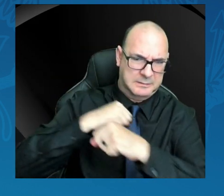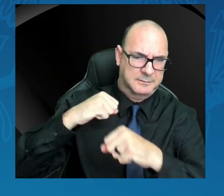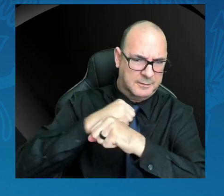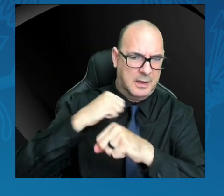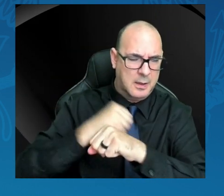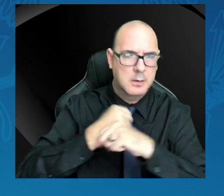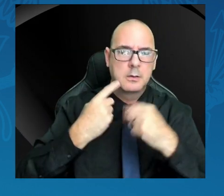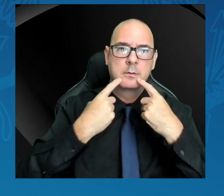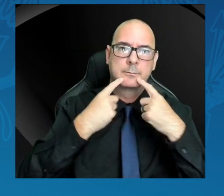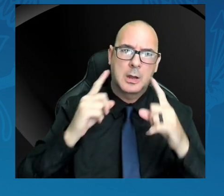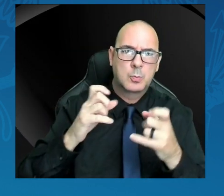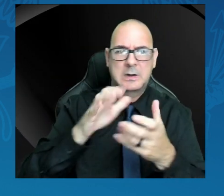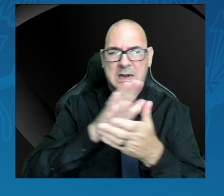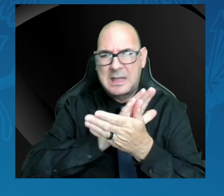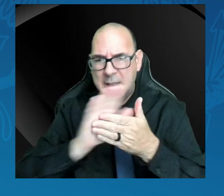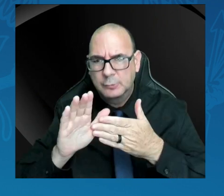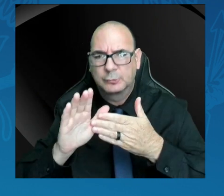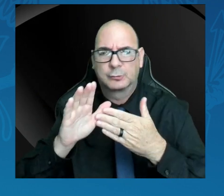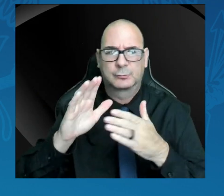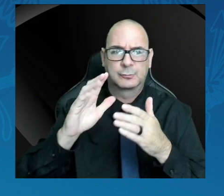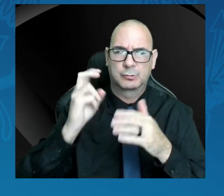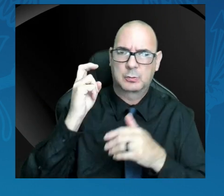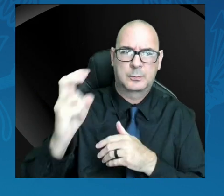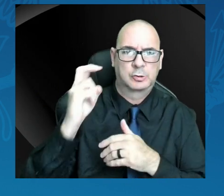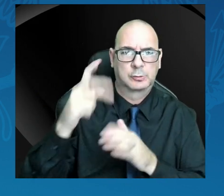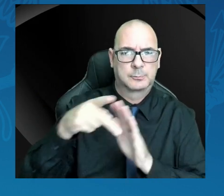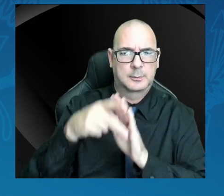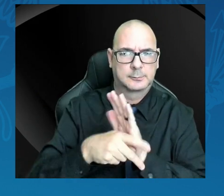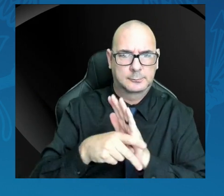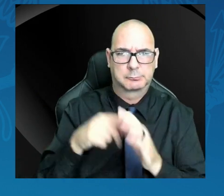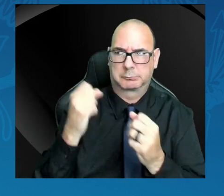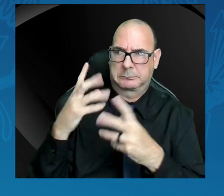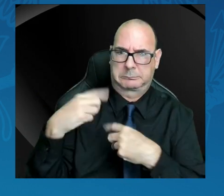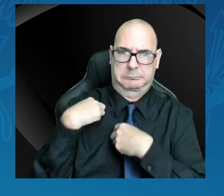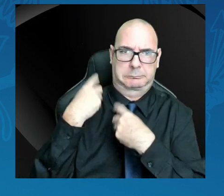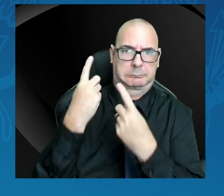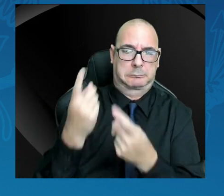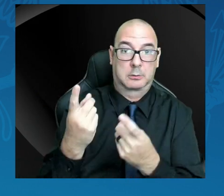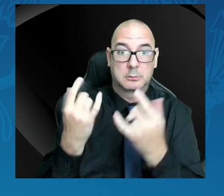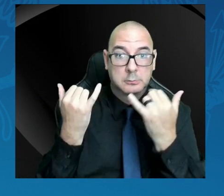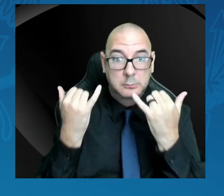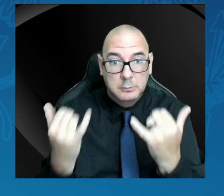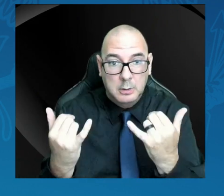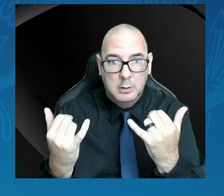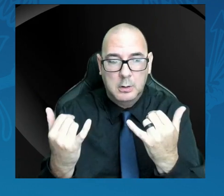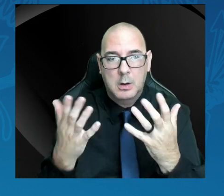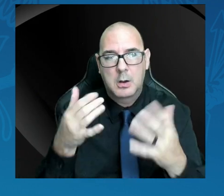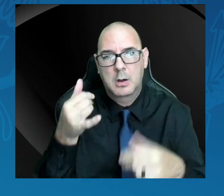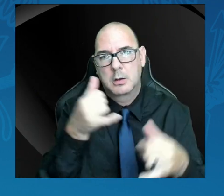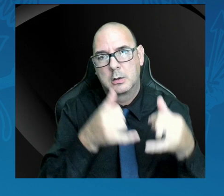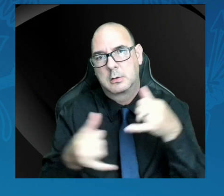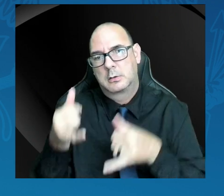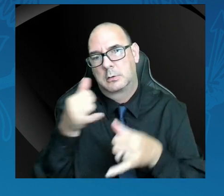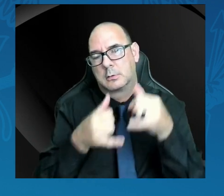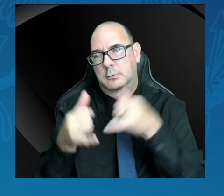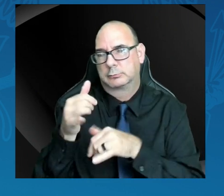And today, today is certainly a testimony, a testament to her long standing dedication to this issue. So I want to say to the vice president,